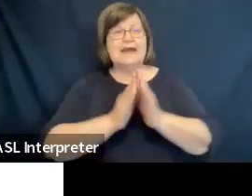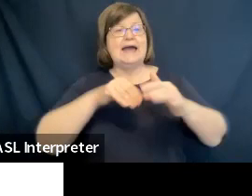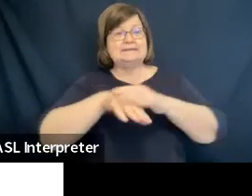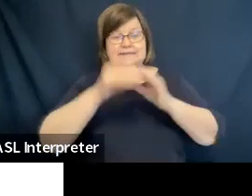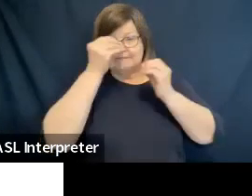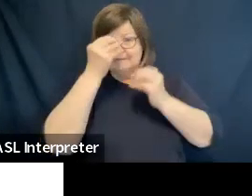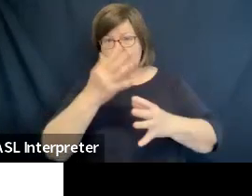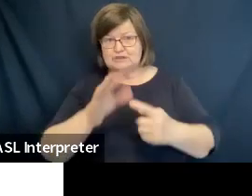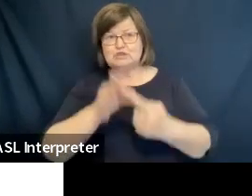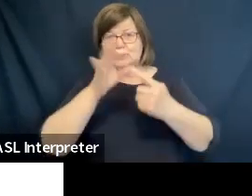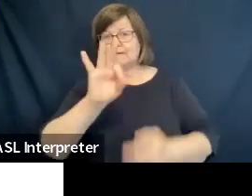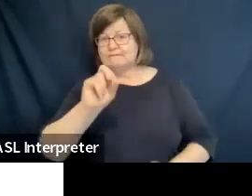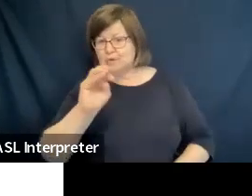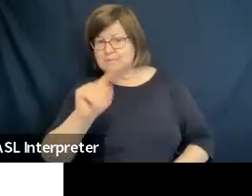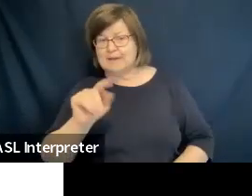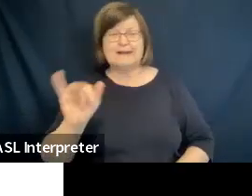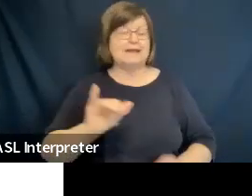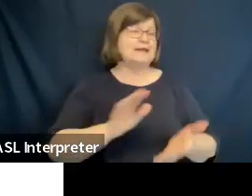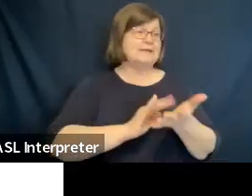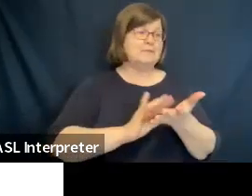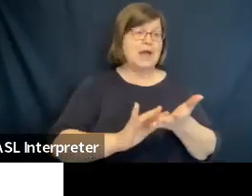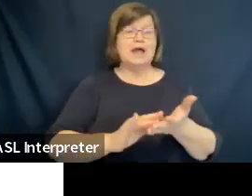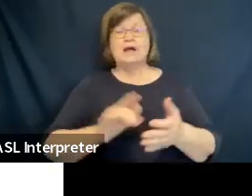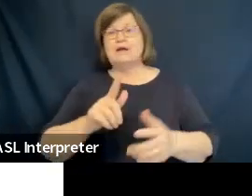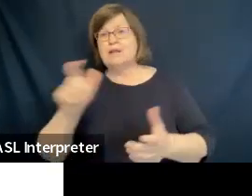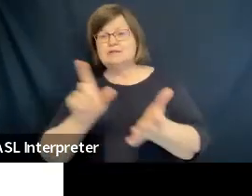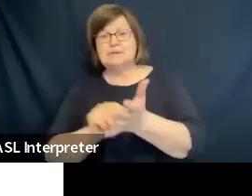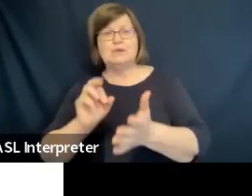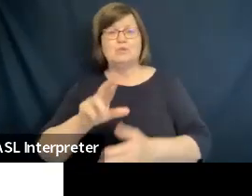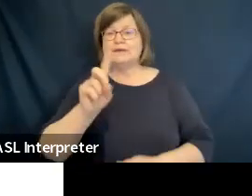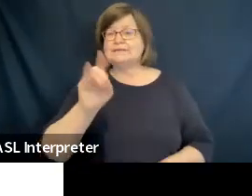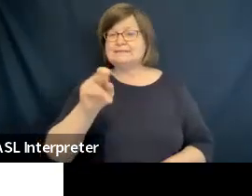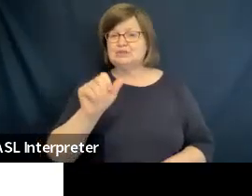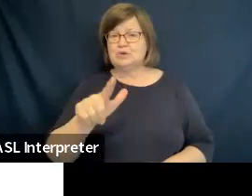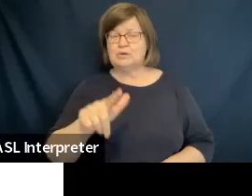in a certain format, like Braille, large print or digital format, efforts should be made to